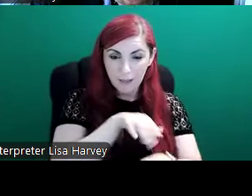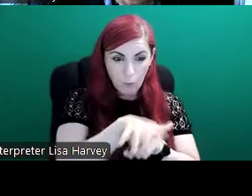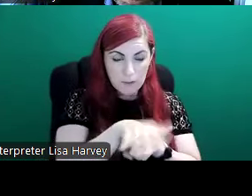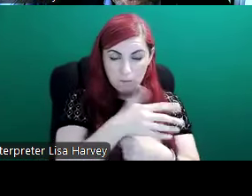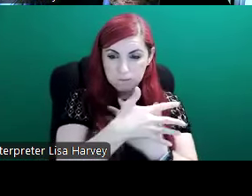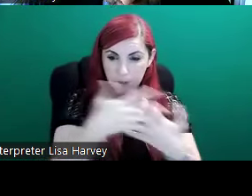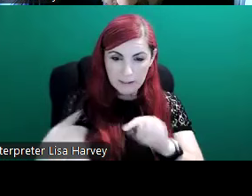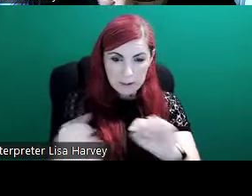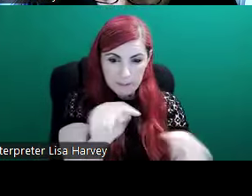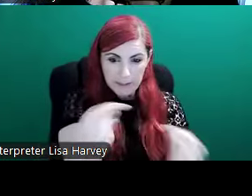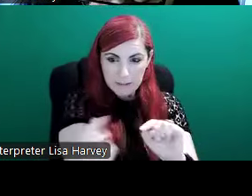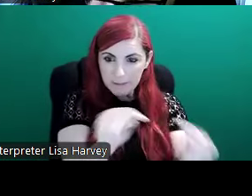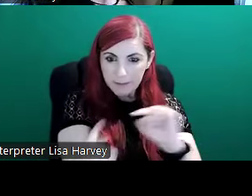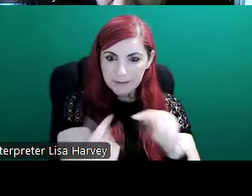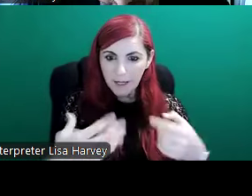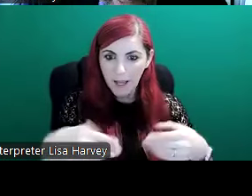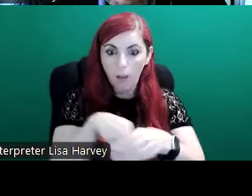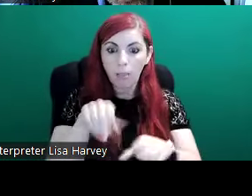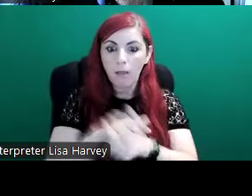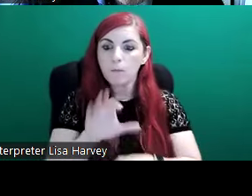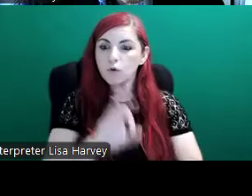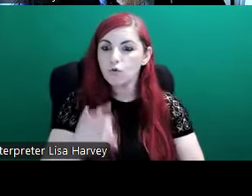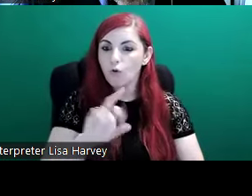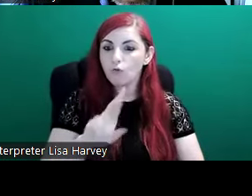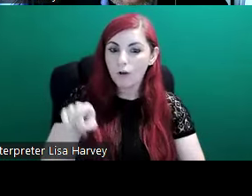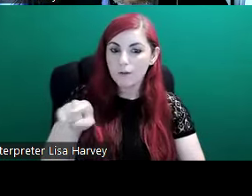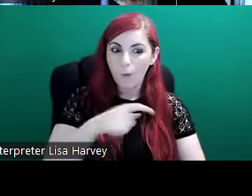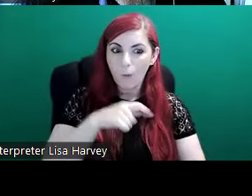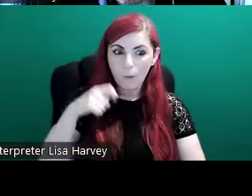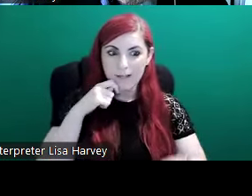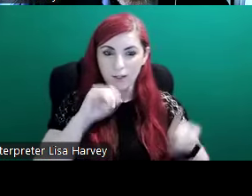among them George Russell, who dismissed Jellett's abstractions as "artistic malaria"